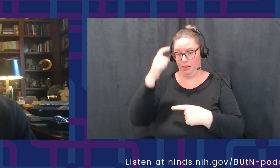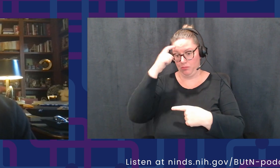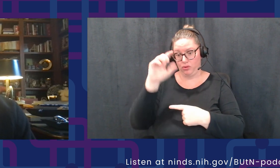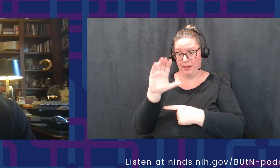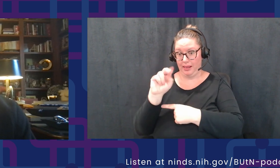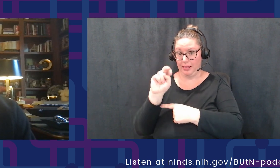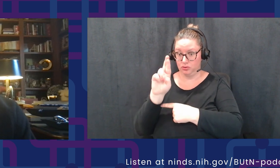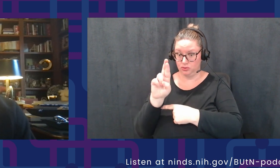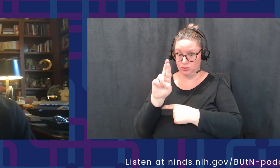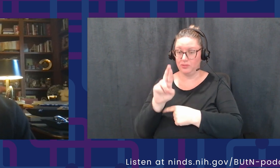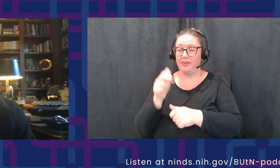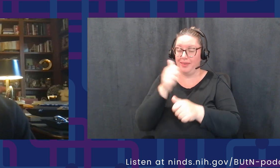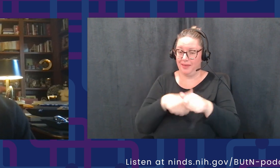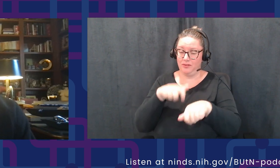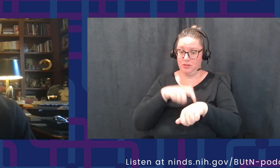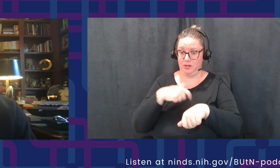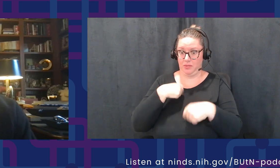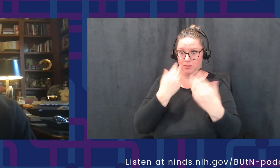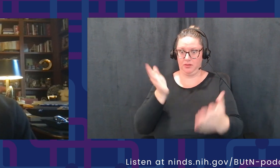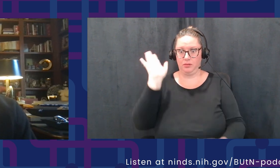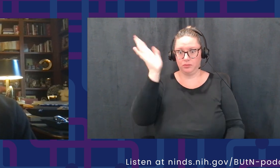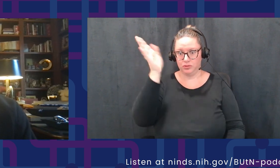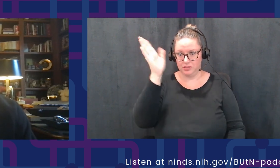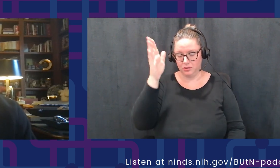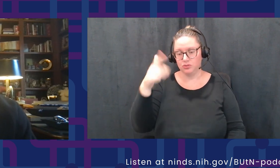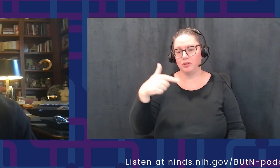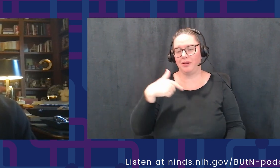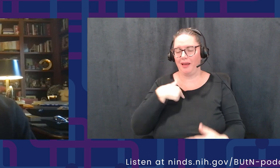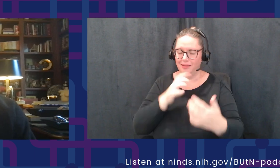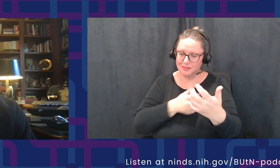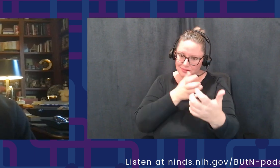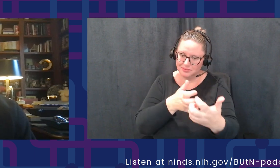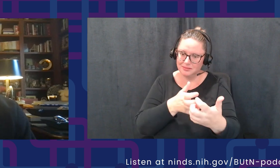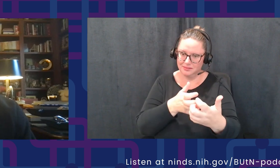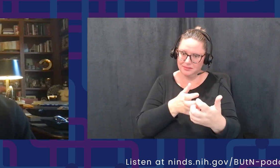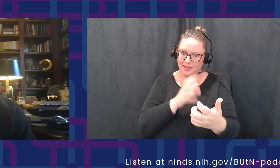Every time I give a presentation, I tailor that presentation to my audience.